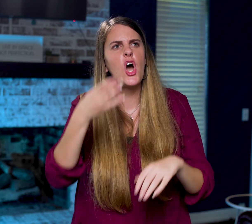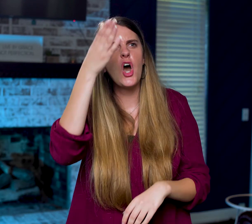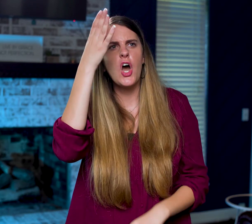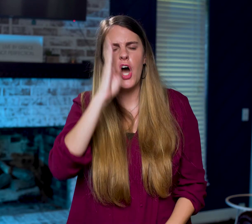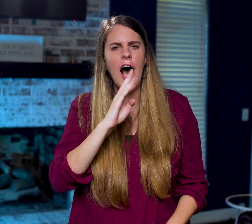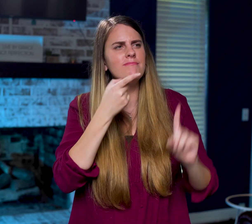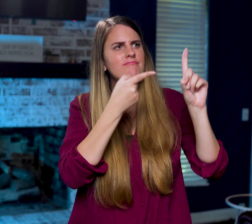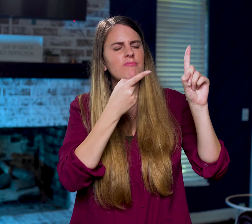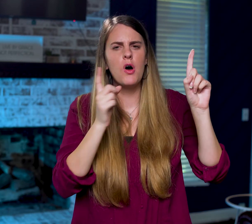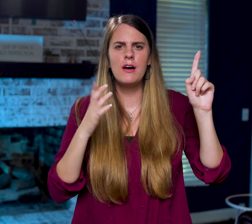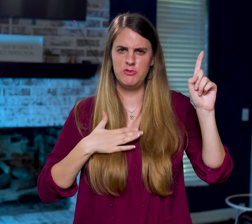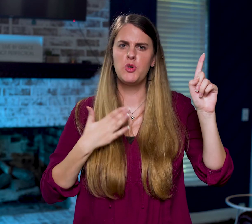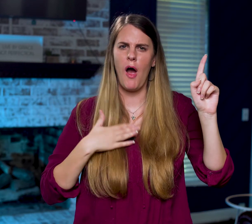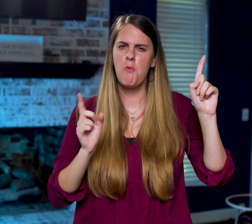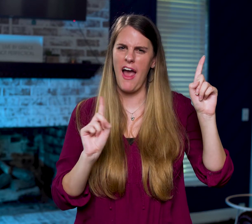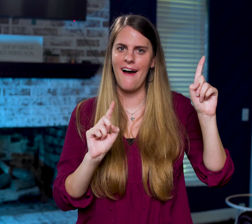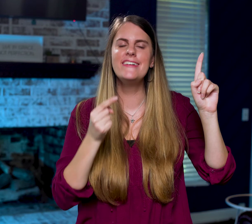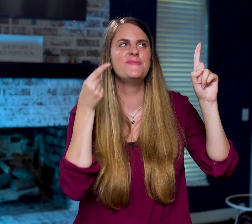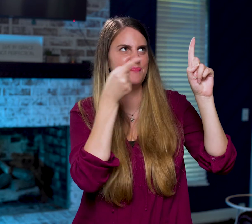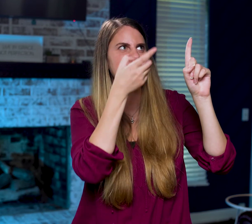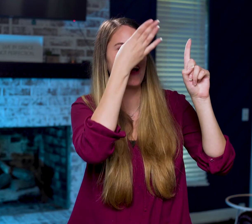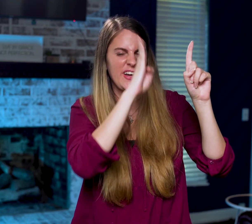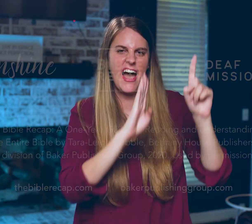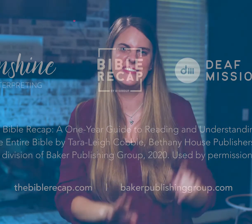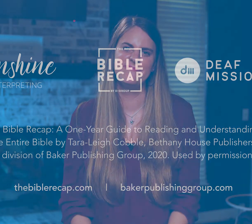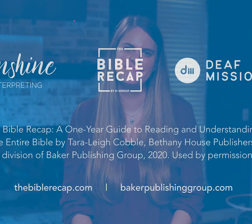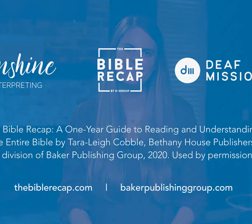He is where the joy is!